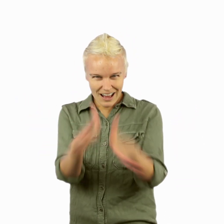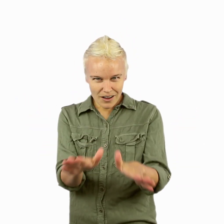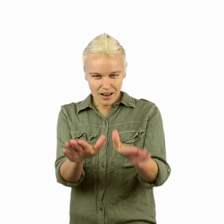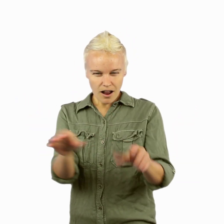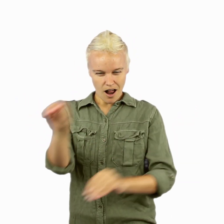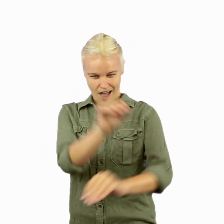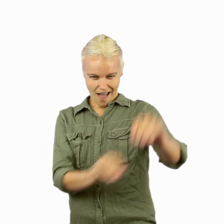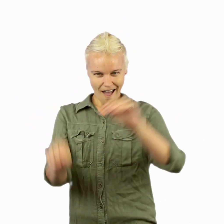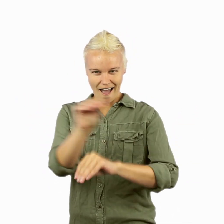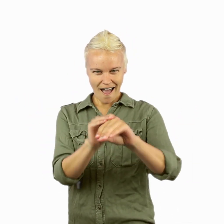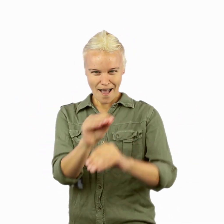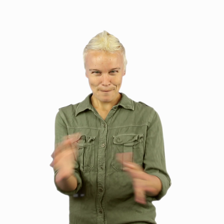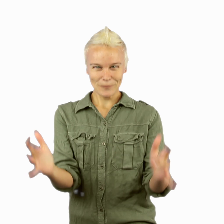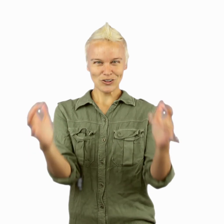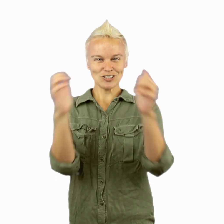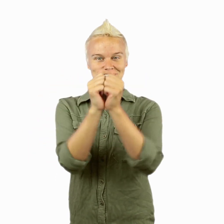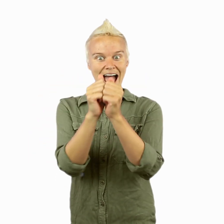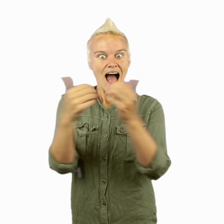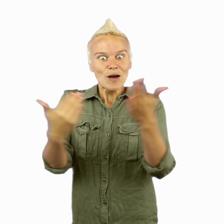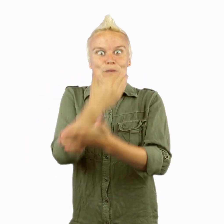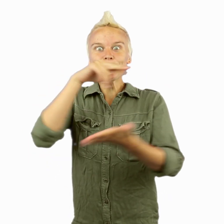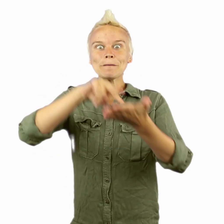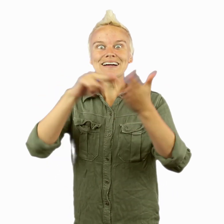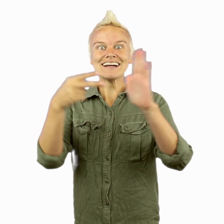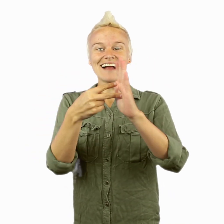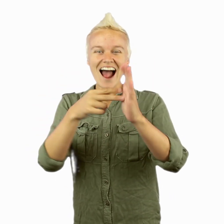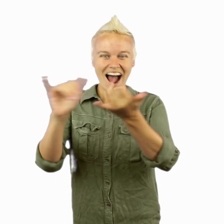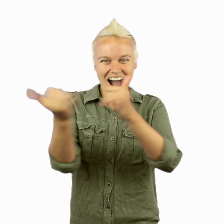to create new meaning; it's language play!